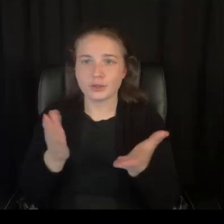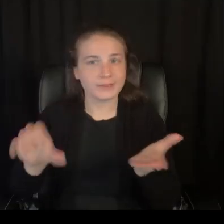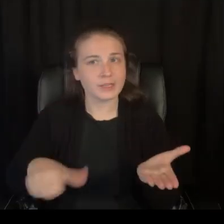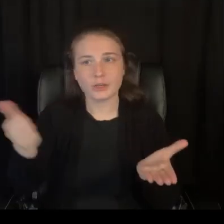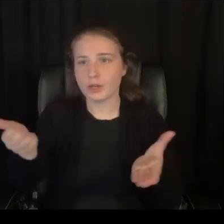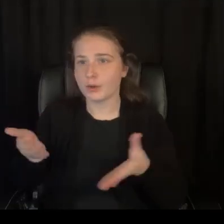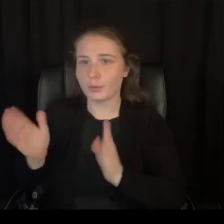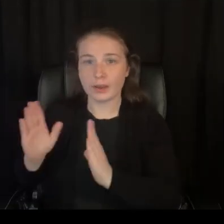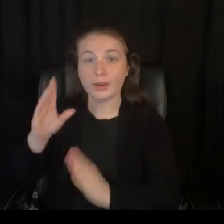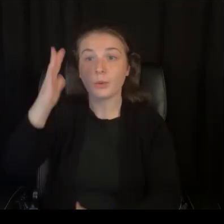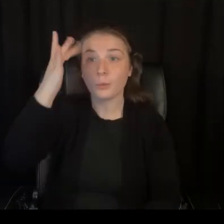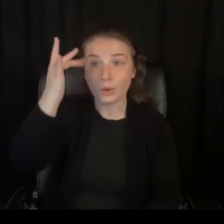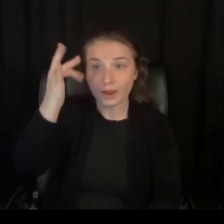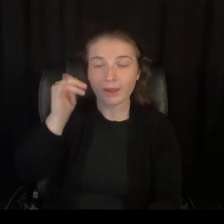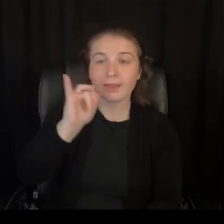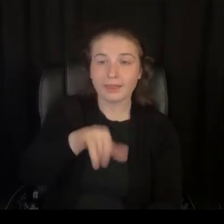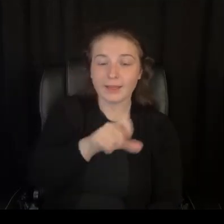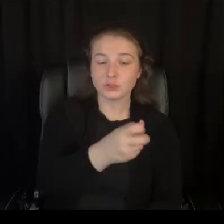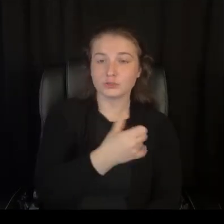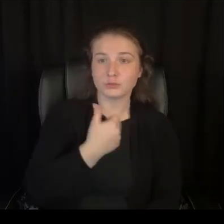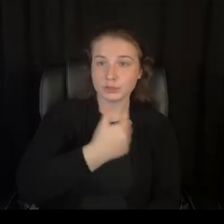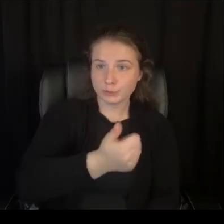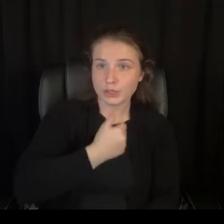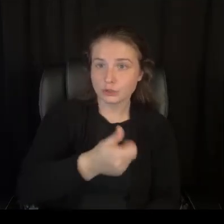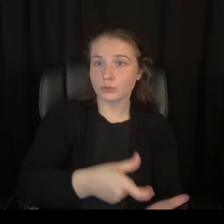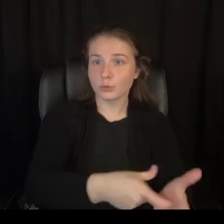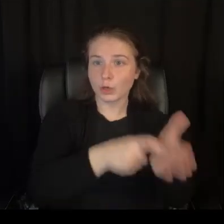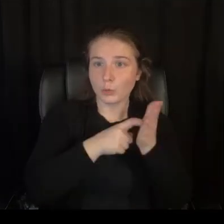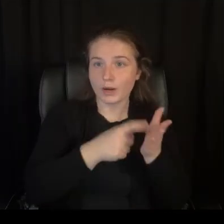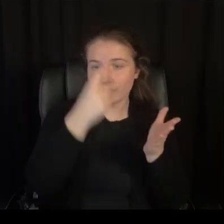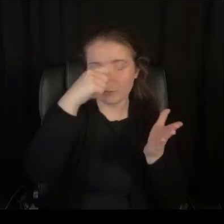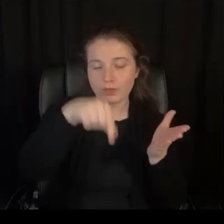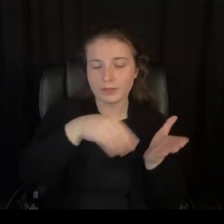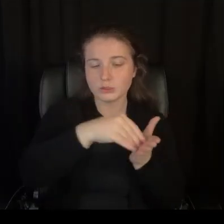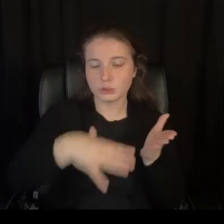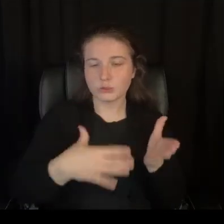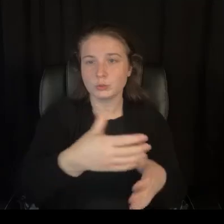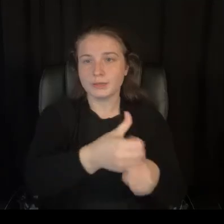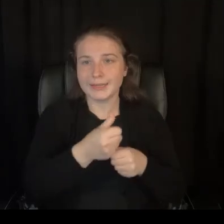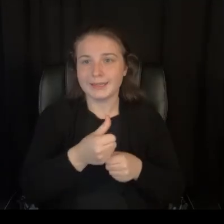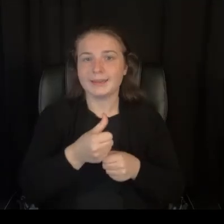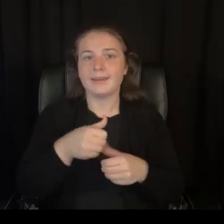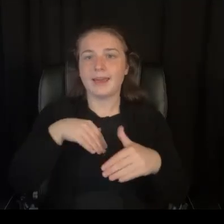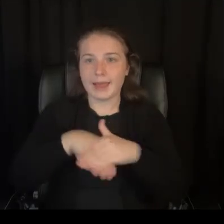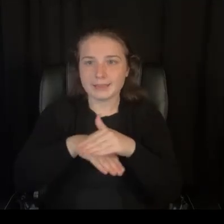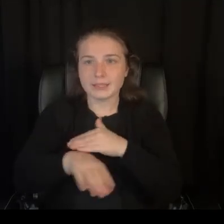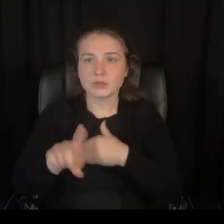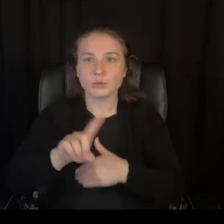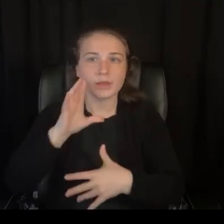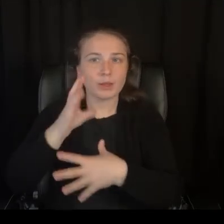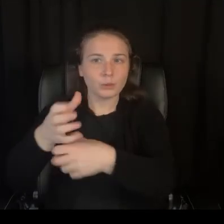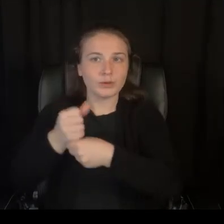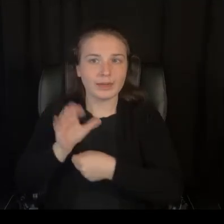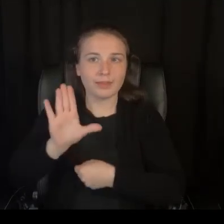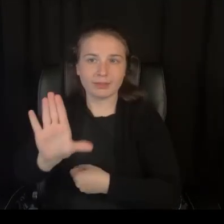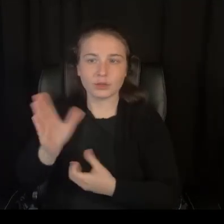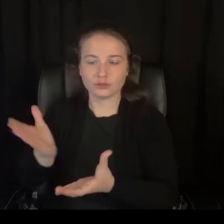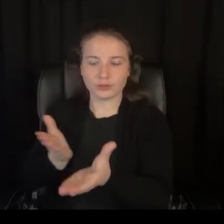transportation is necessary for the student to obtain access to the location where services will be delivered.